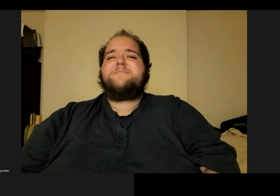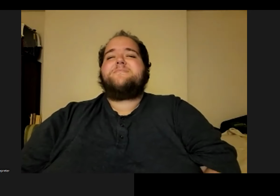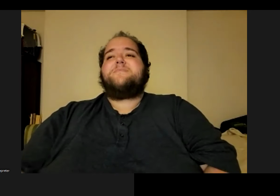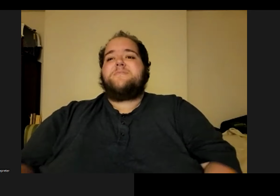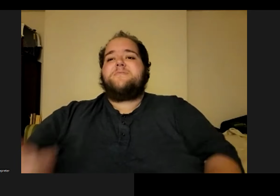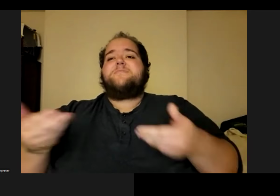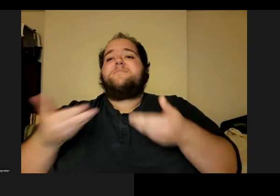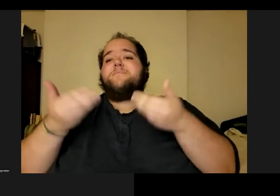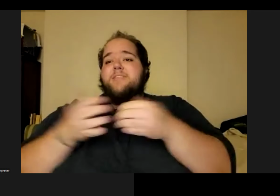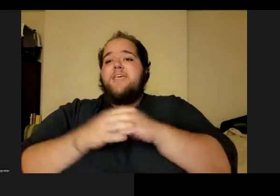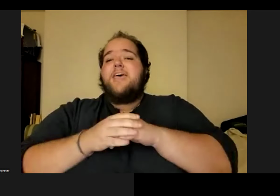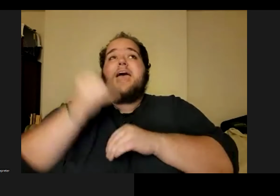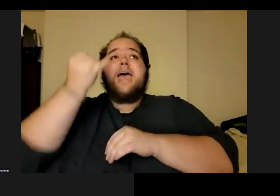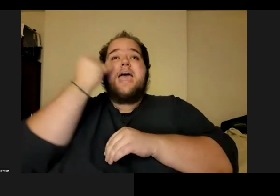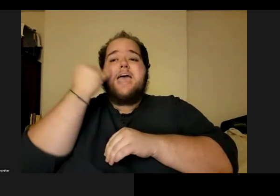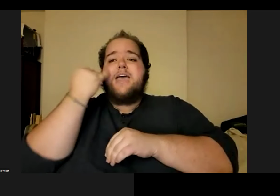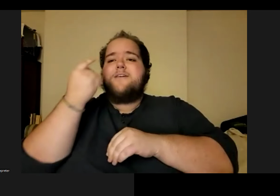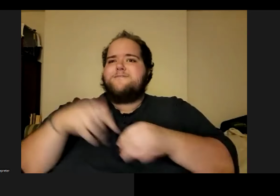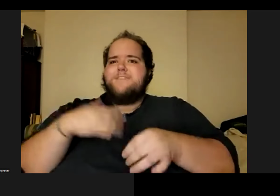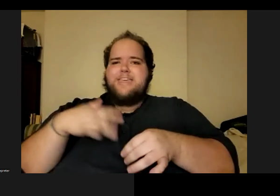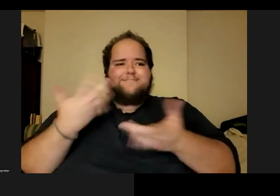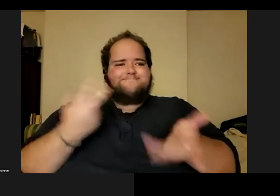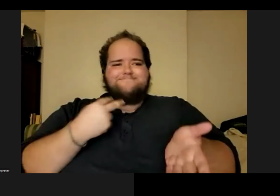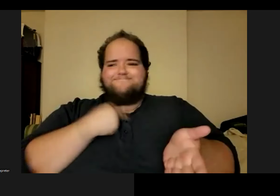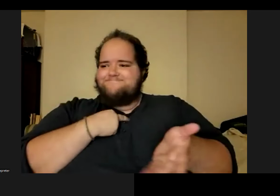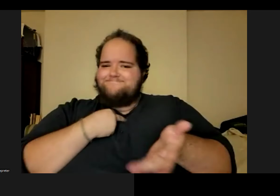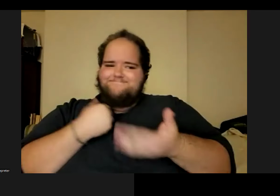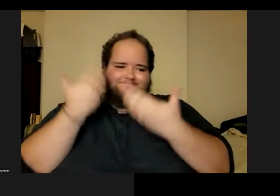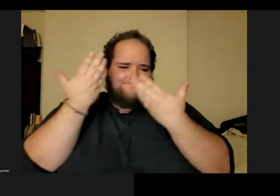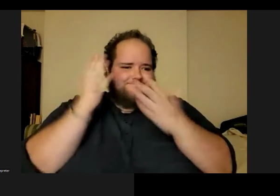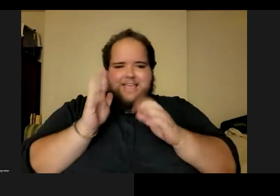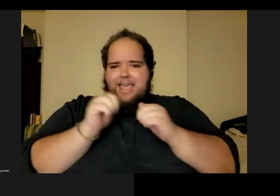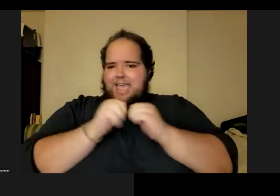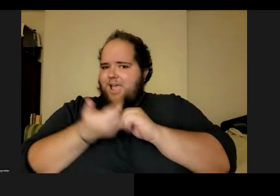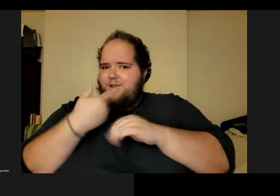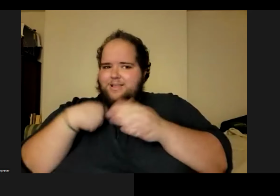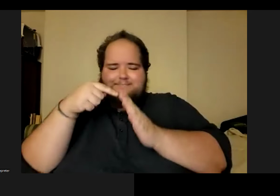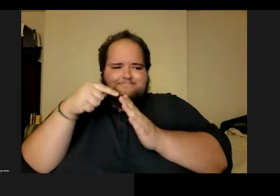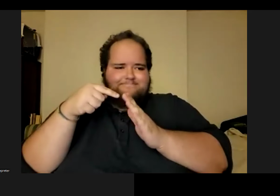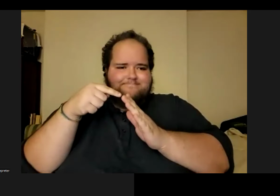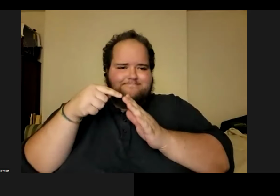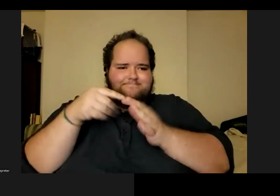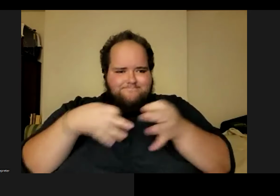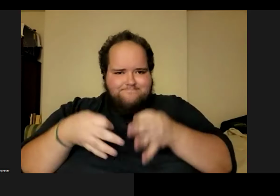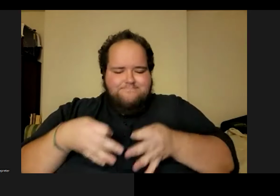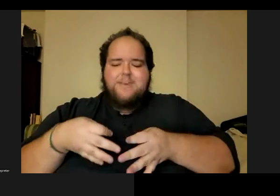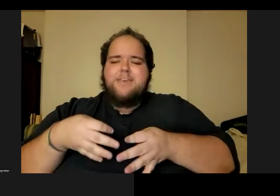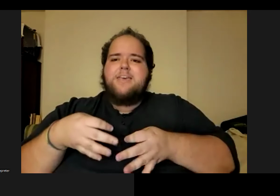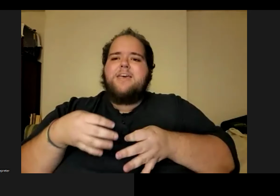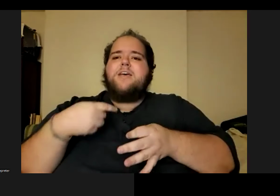I think the most important thing to think about is the how, what, and why formula